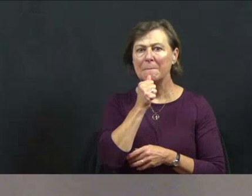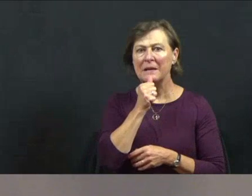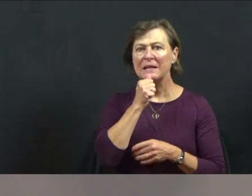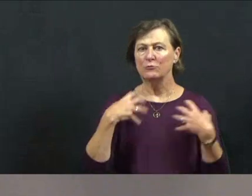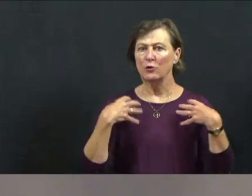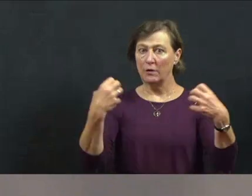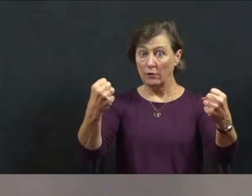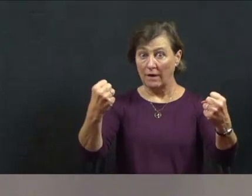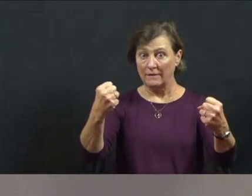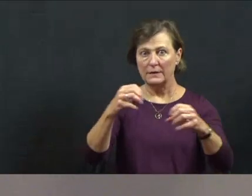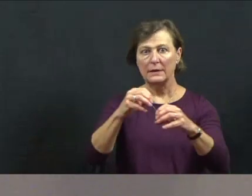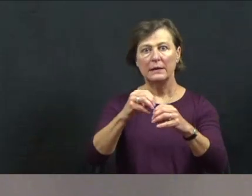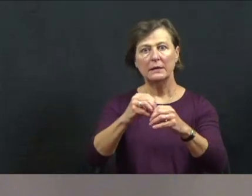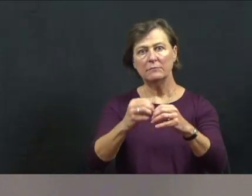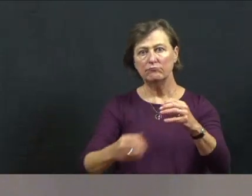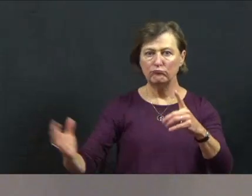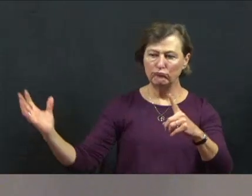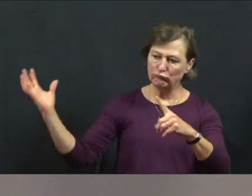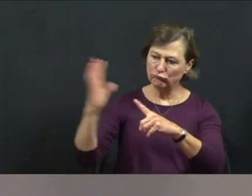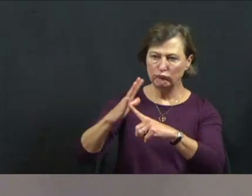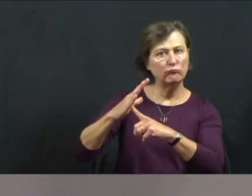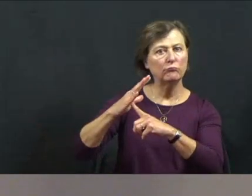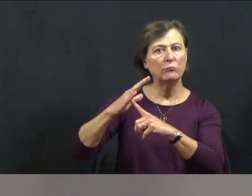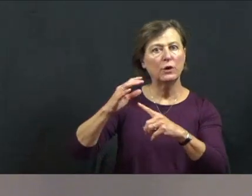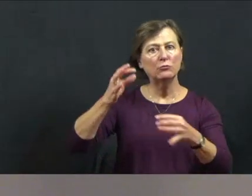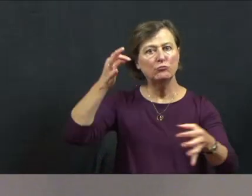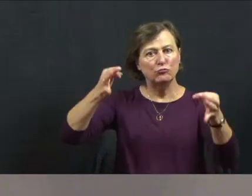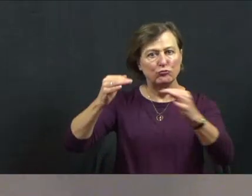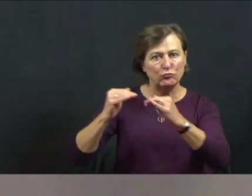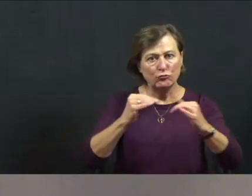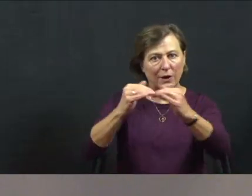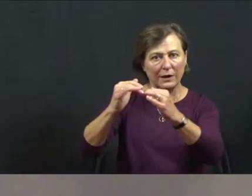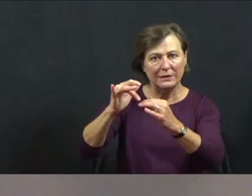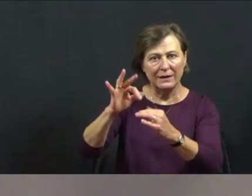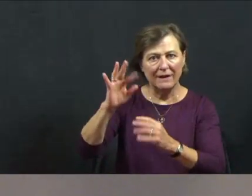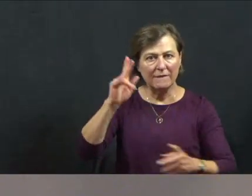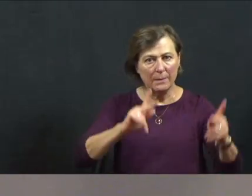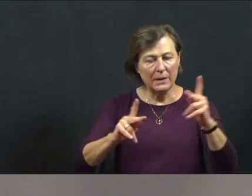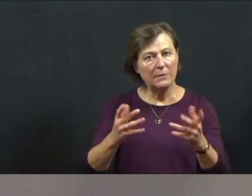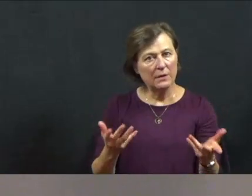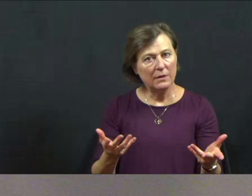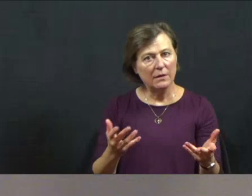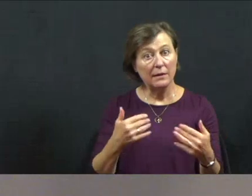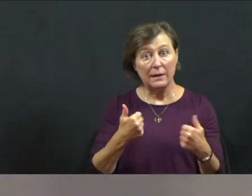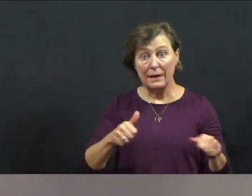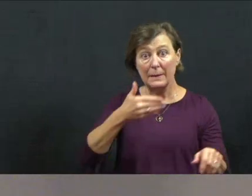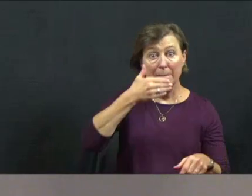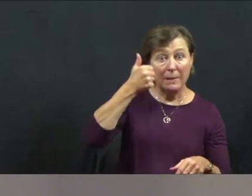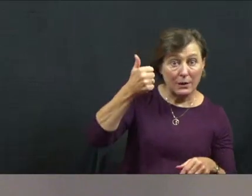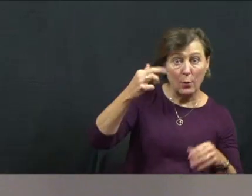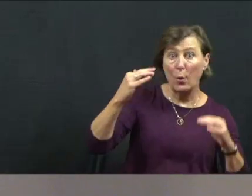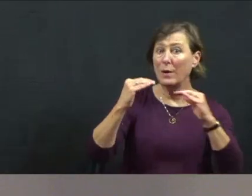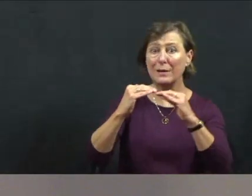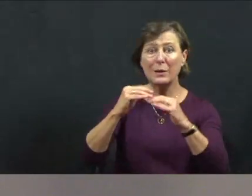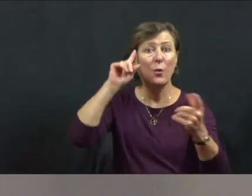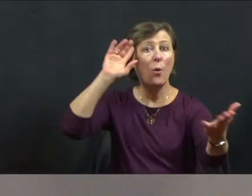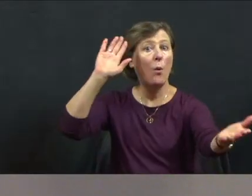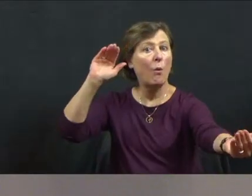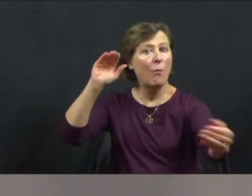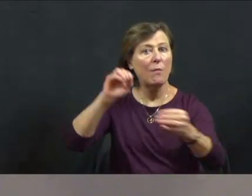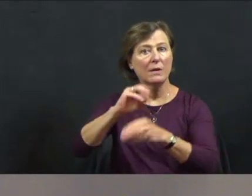of the people? Is there any better or equal hope in the world?